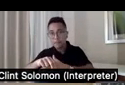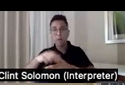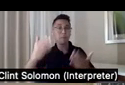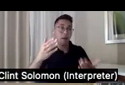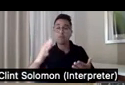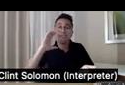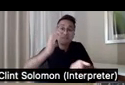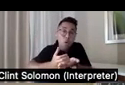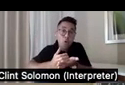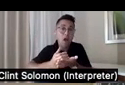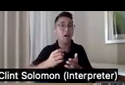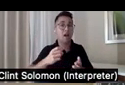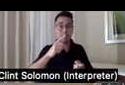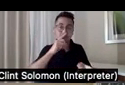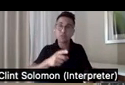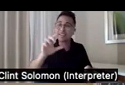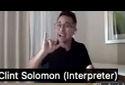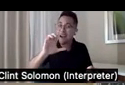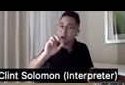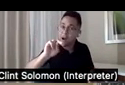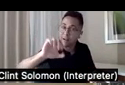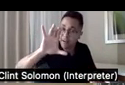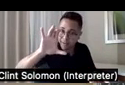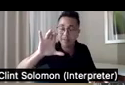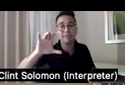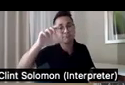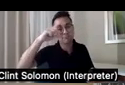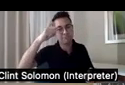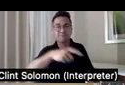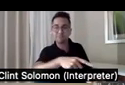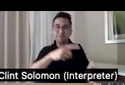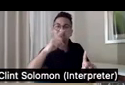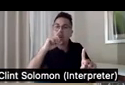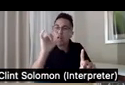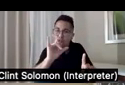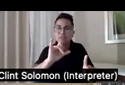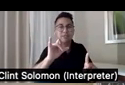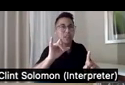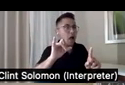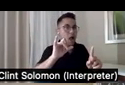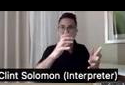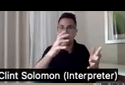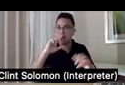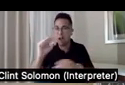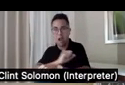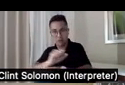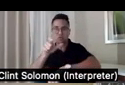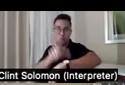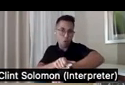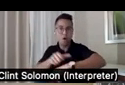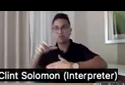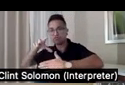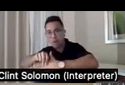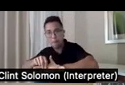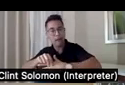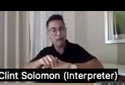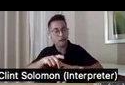which is very iconic because it looks like what it represents the watch or the stapler or it could be